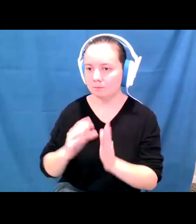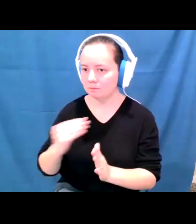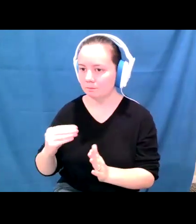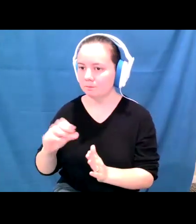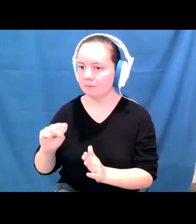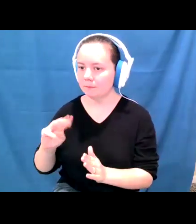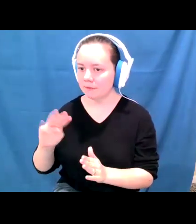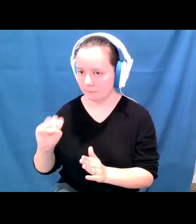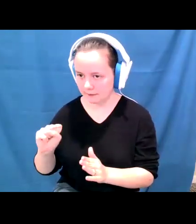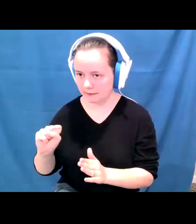Next slide.